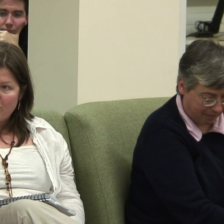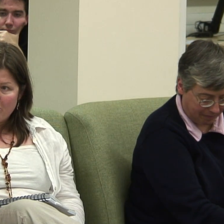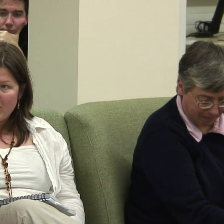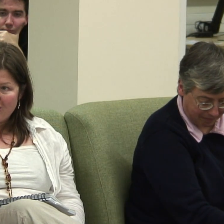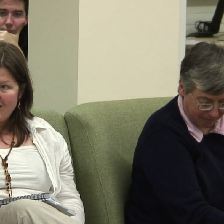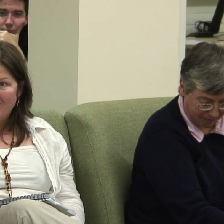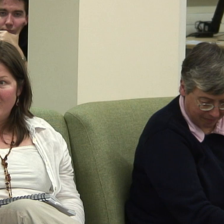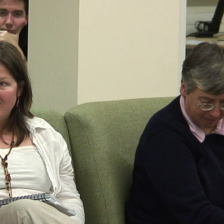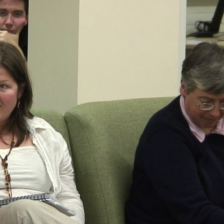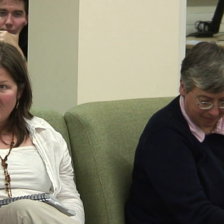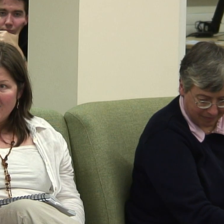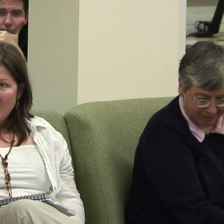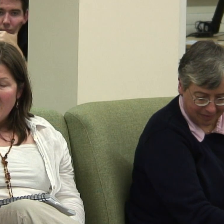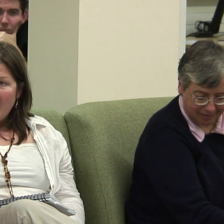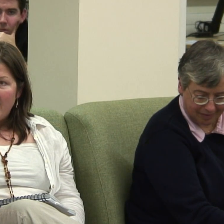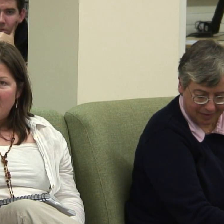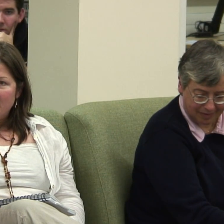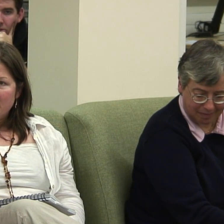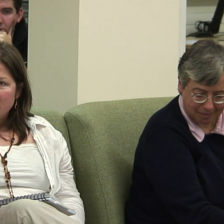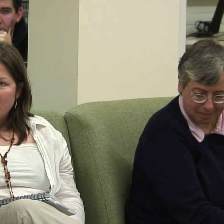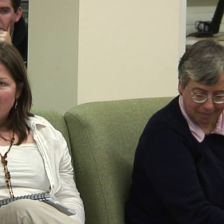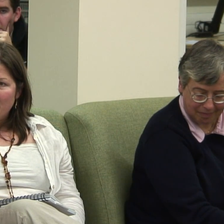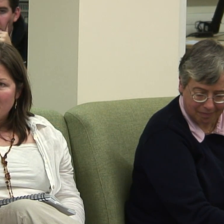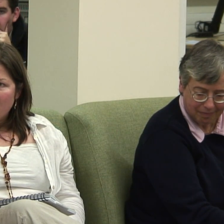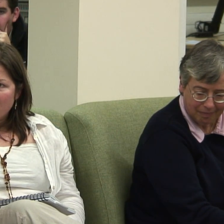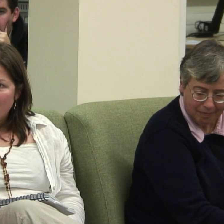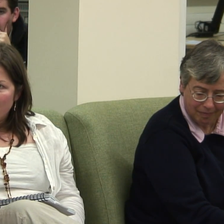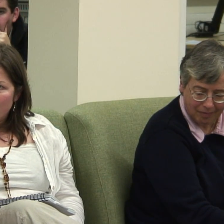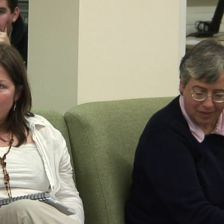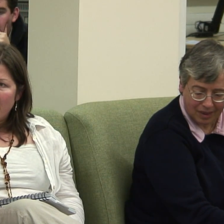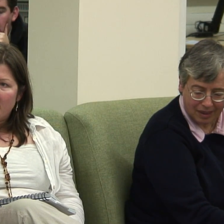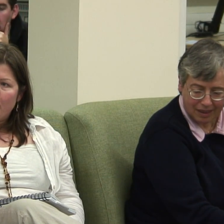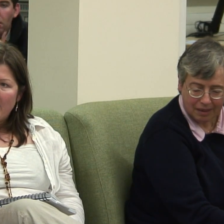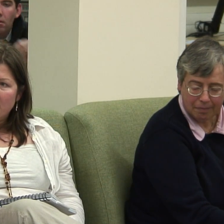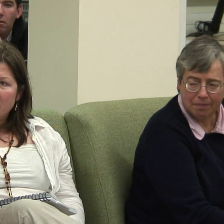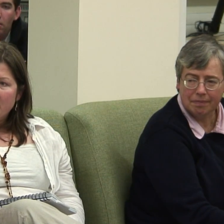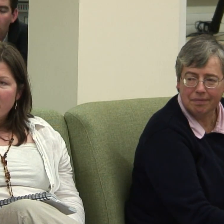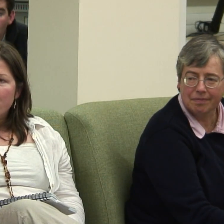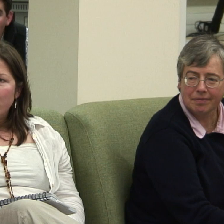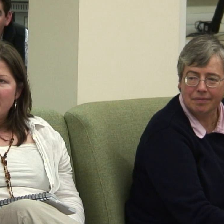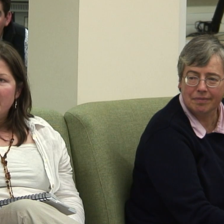of depression and anxiety. And I would just like to know your opinion about when dealing